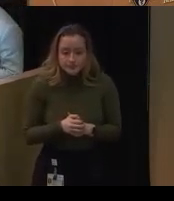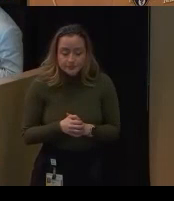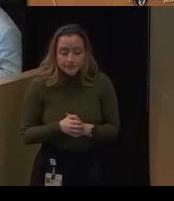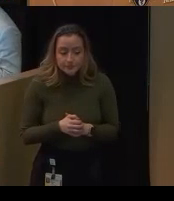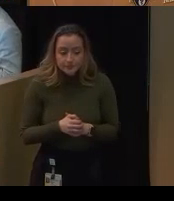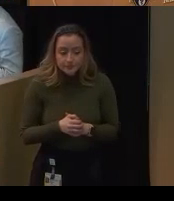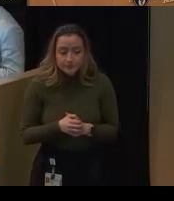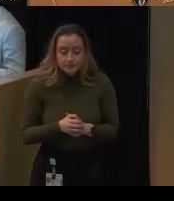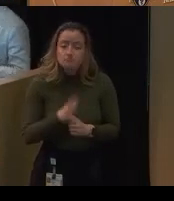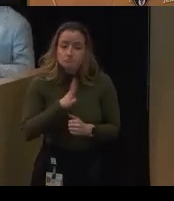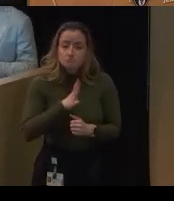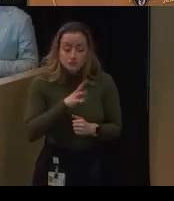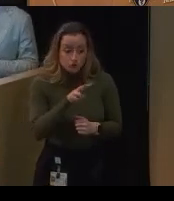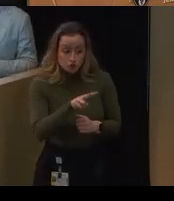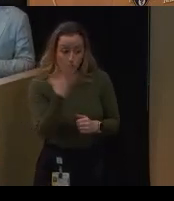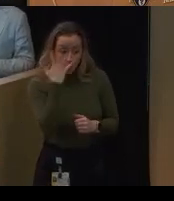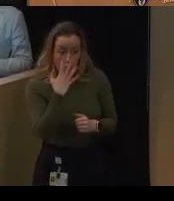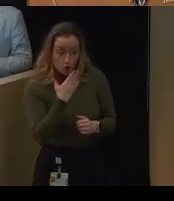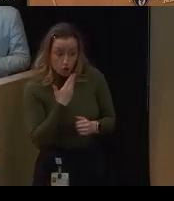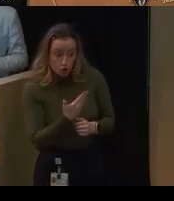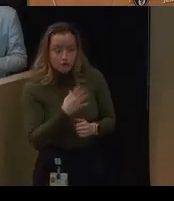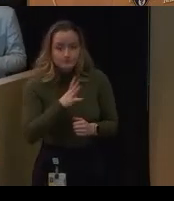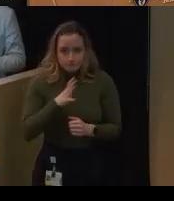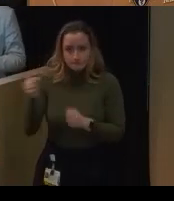we started recruiting a group of people with schizophrenia so we recruited eight people to do